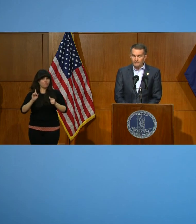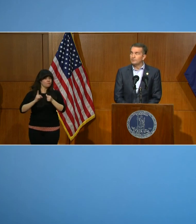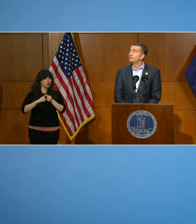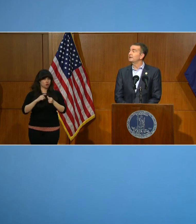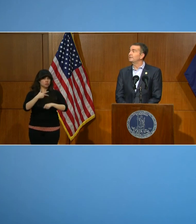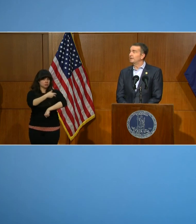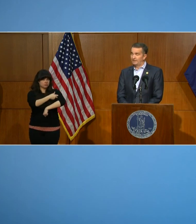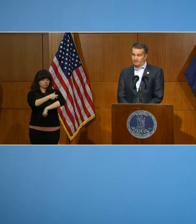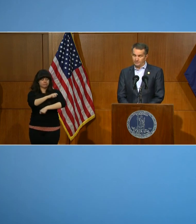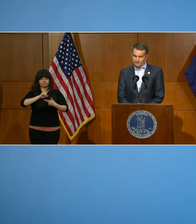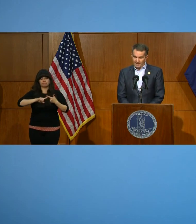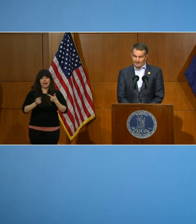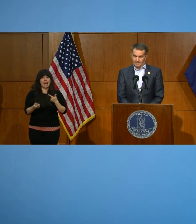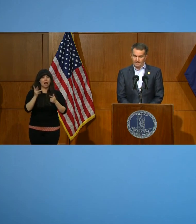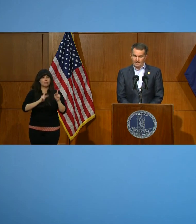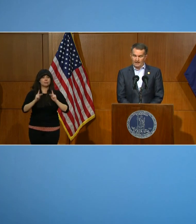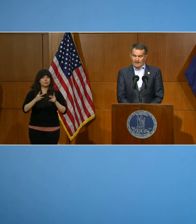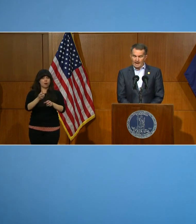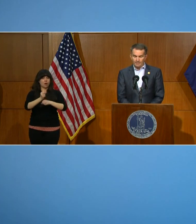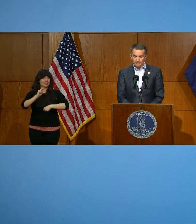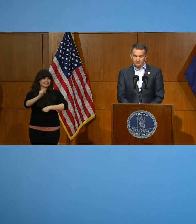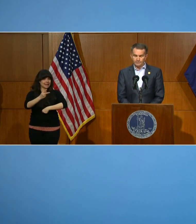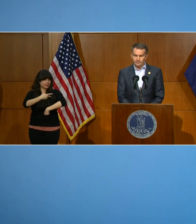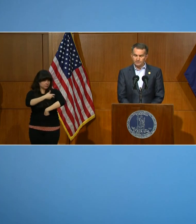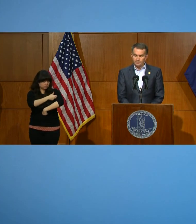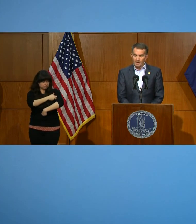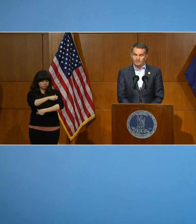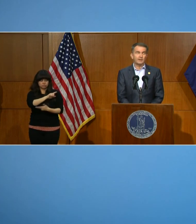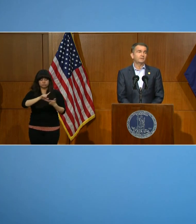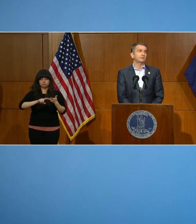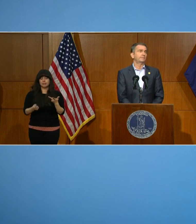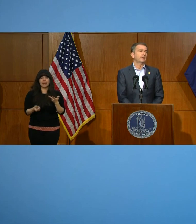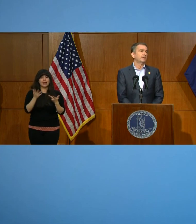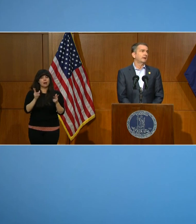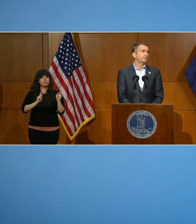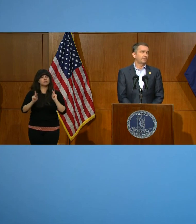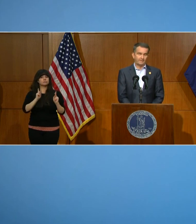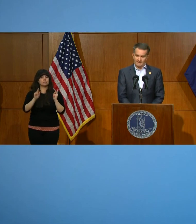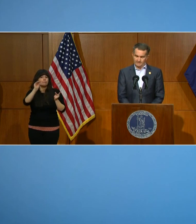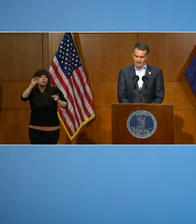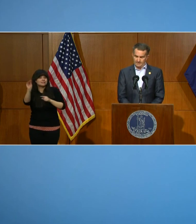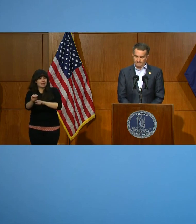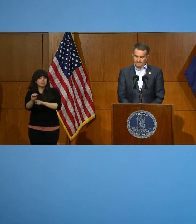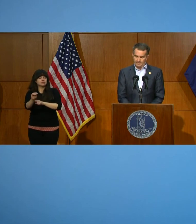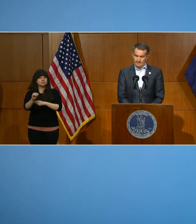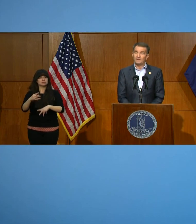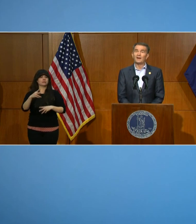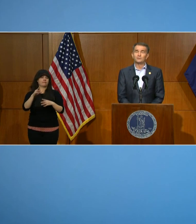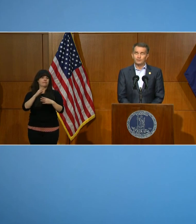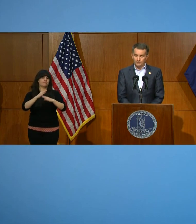PEOPLE HAVE RECEIVED THEIR FIRST SHOT. HOW MANY PEOPLE HAVE RECEIVED THEIR SECOND AND